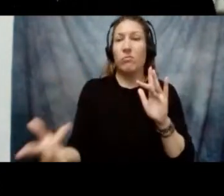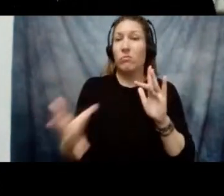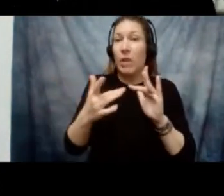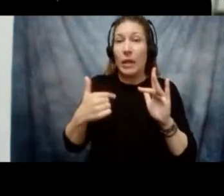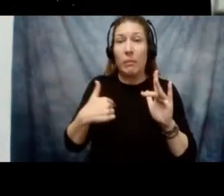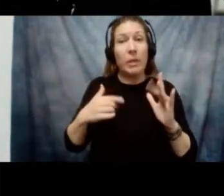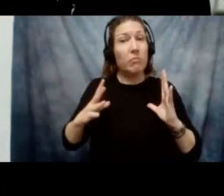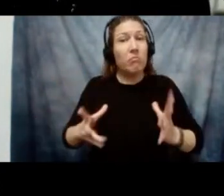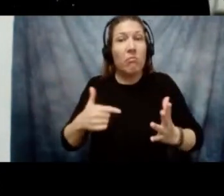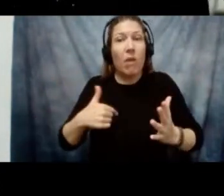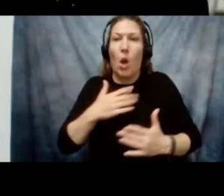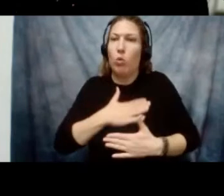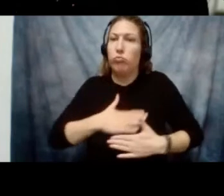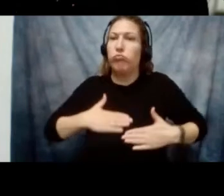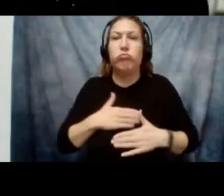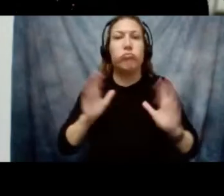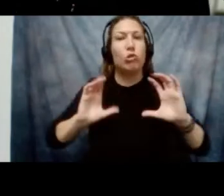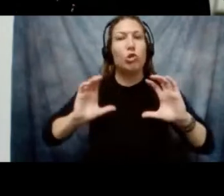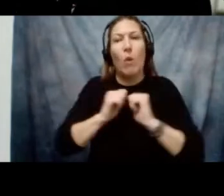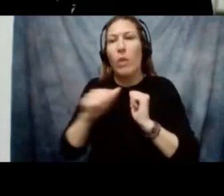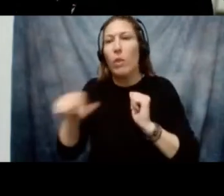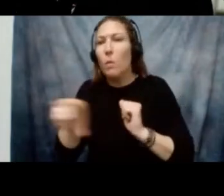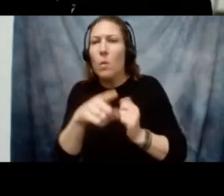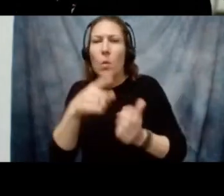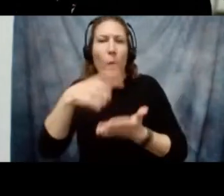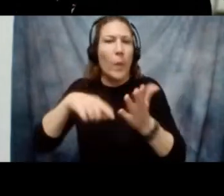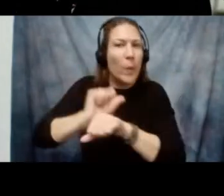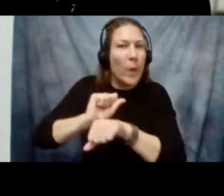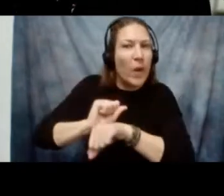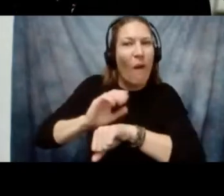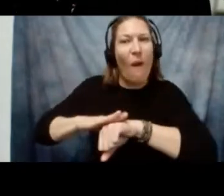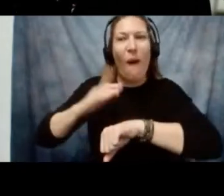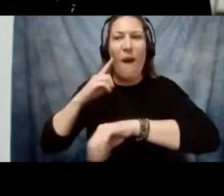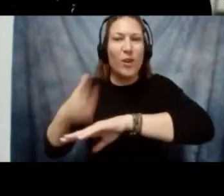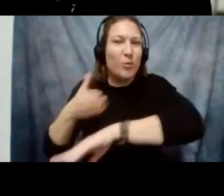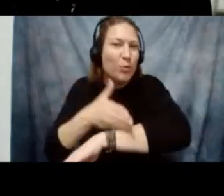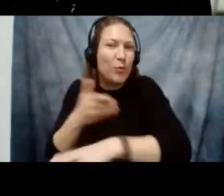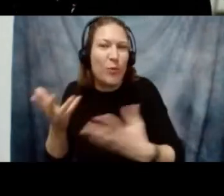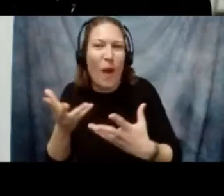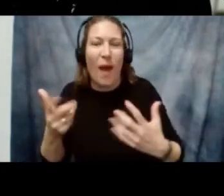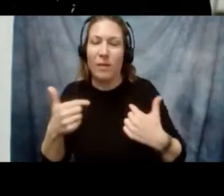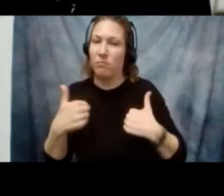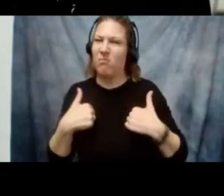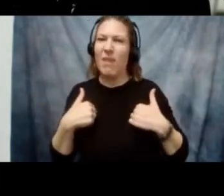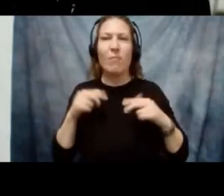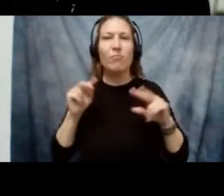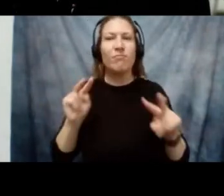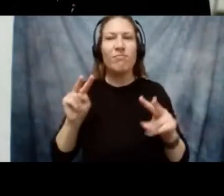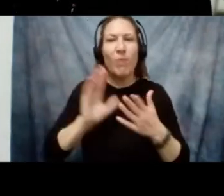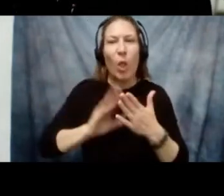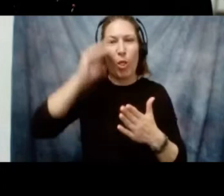well so thanks hey um brian is it okay if i read you ask you a couple questions from the q a area